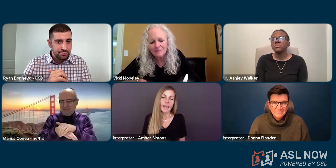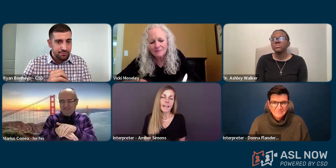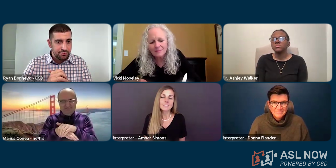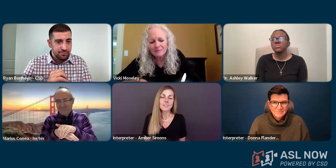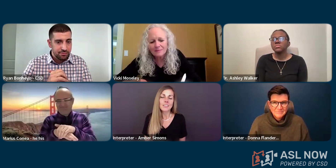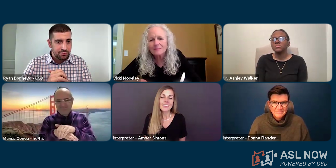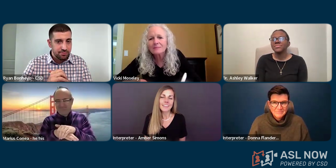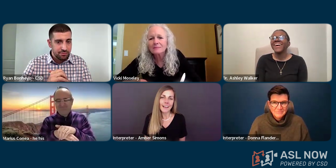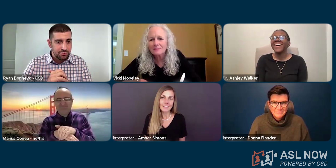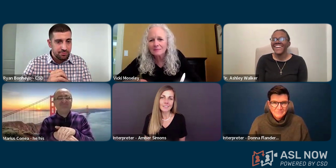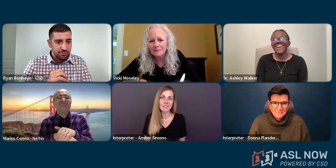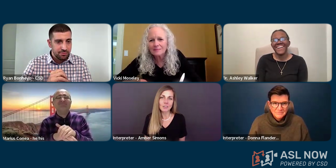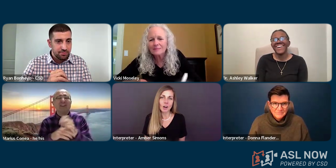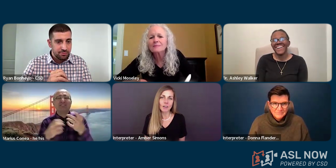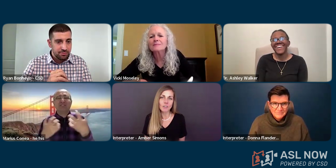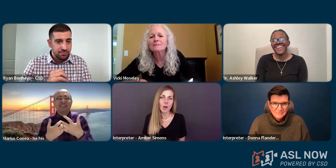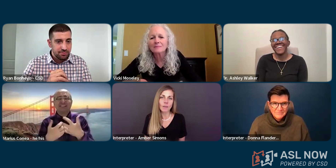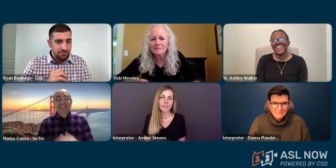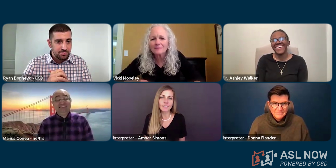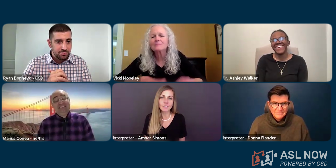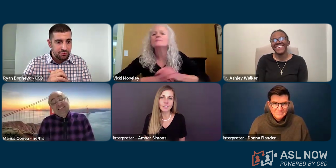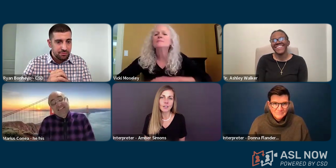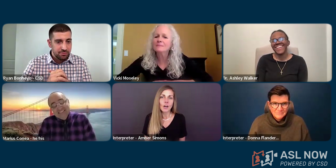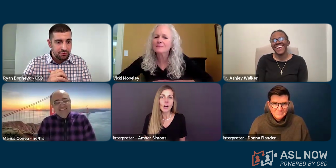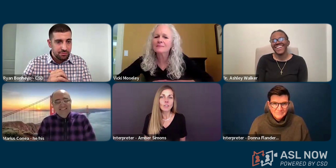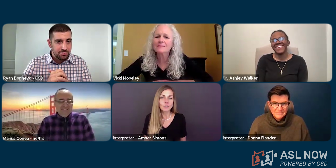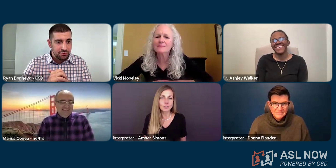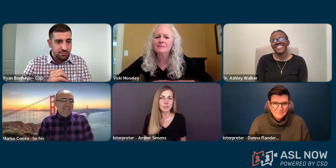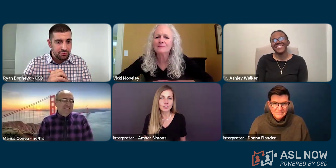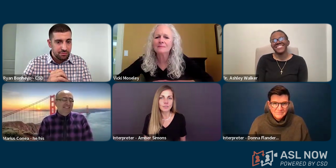and their accents aren't always understood